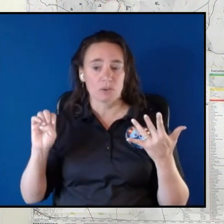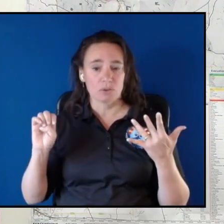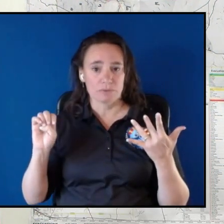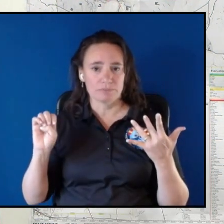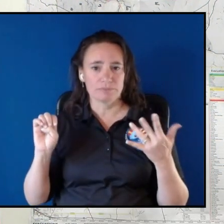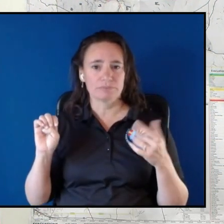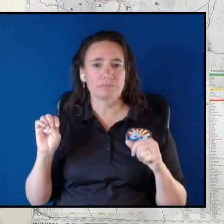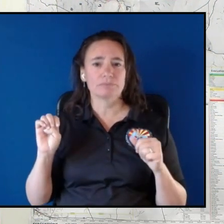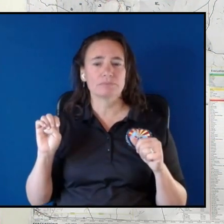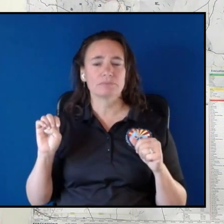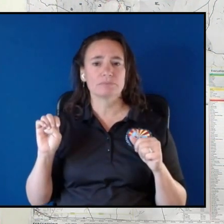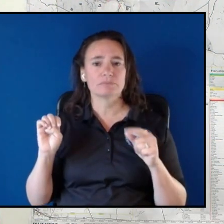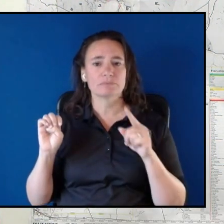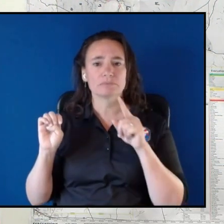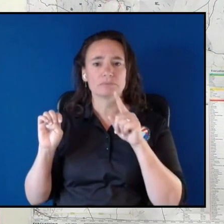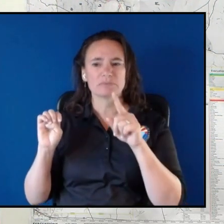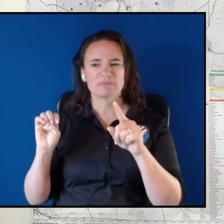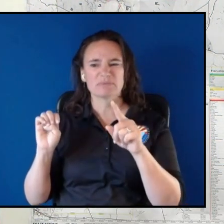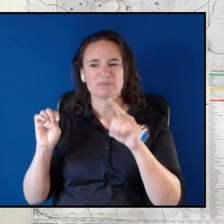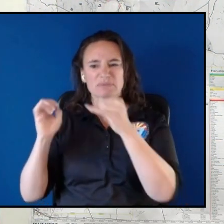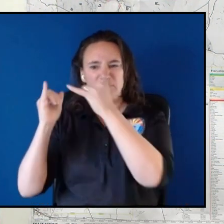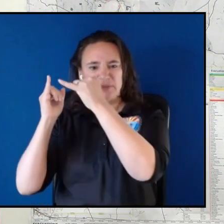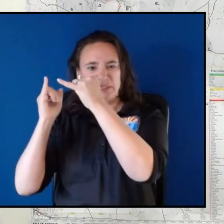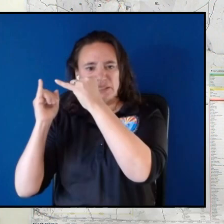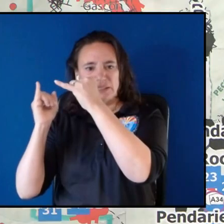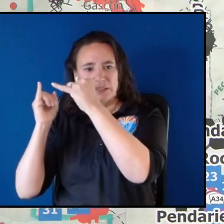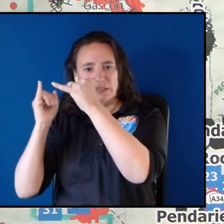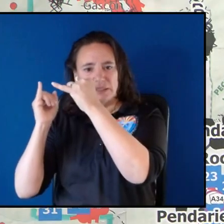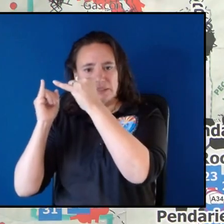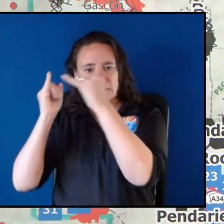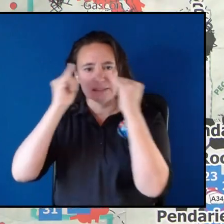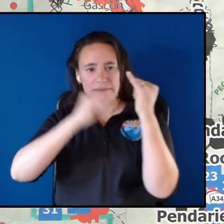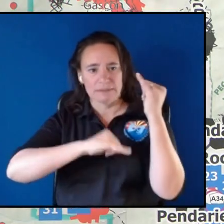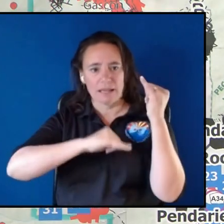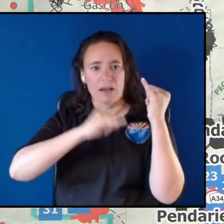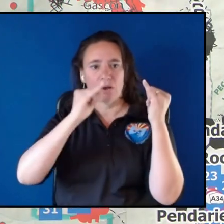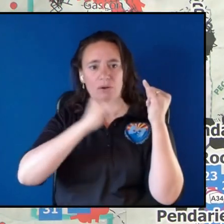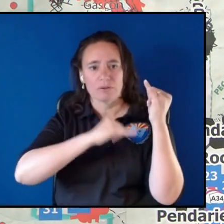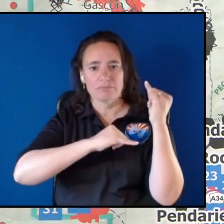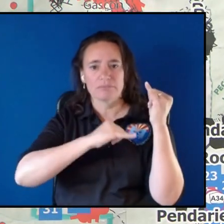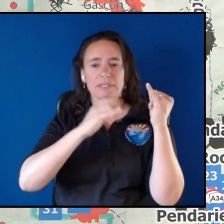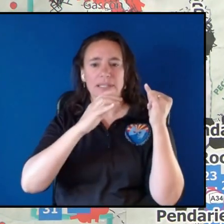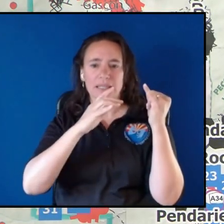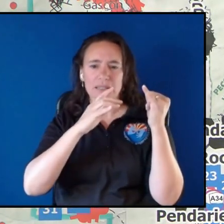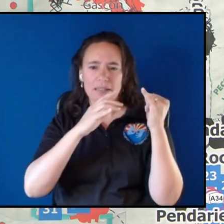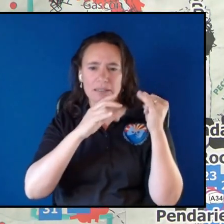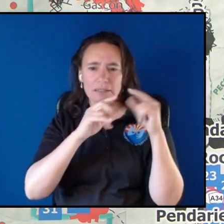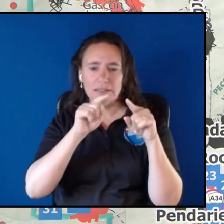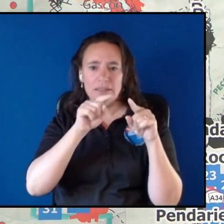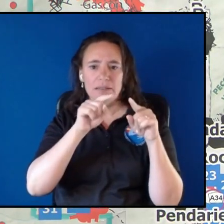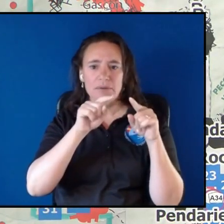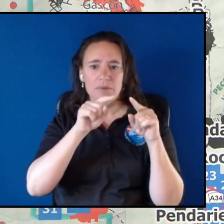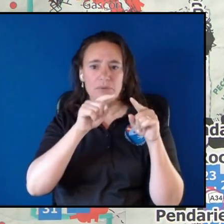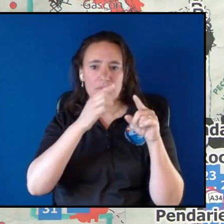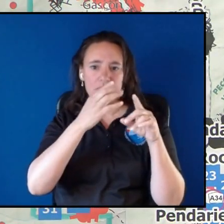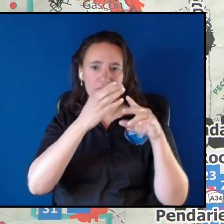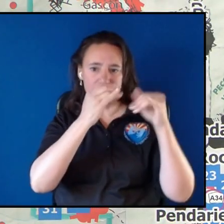branch breaks of the South and North Zone breaks. We've added another repair group.